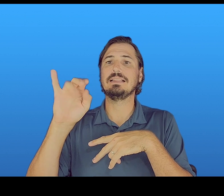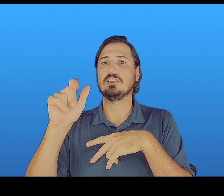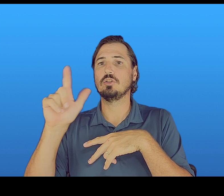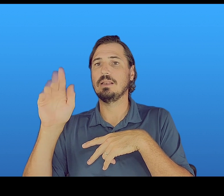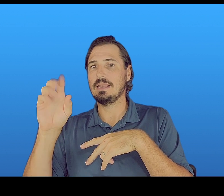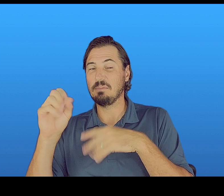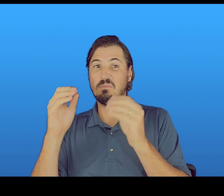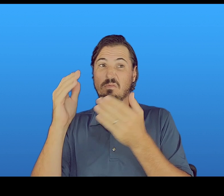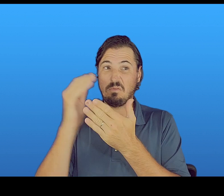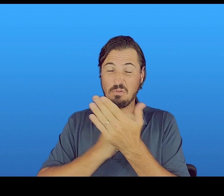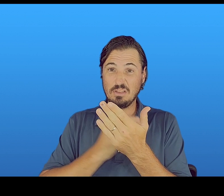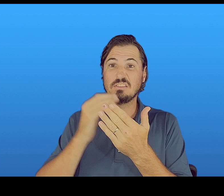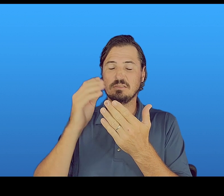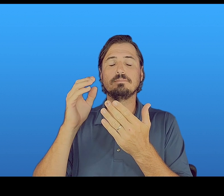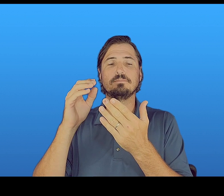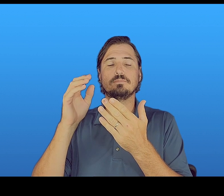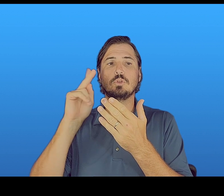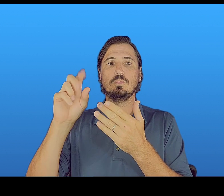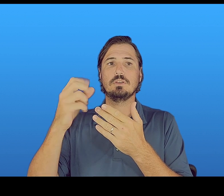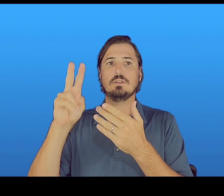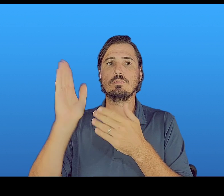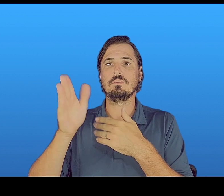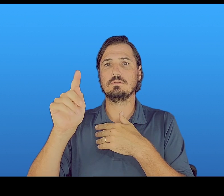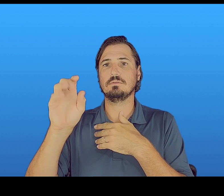For a full list, visit Kauai.gov/COVIDtest